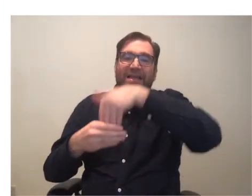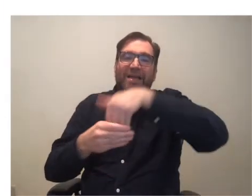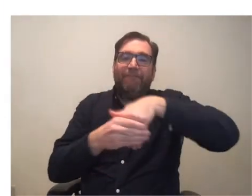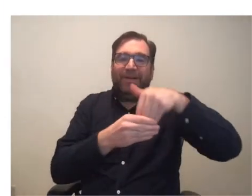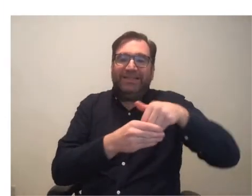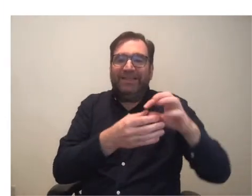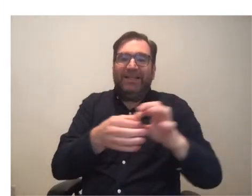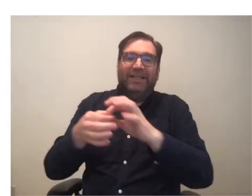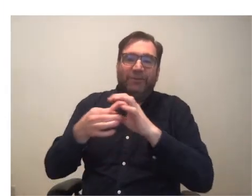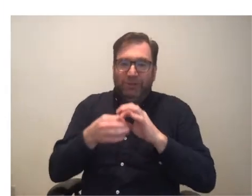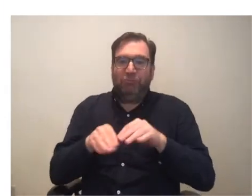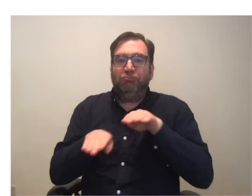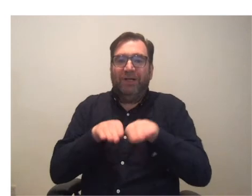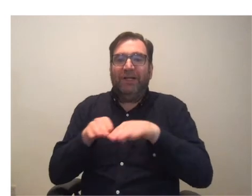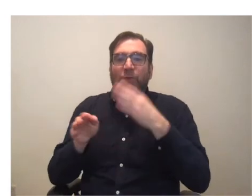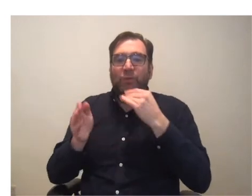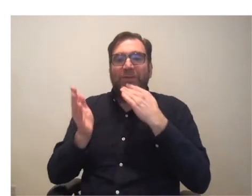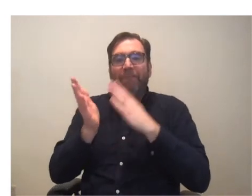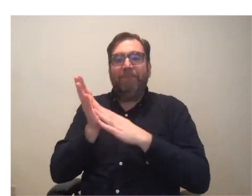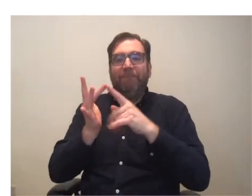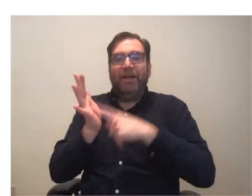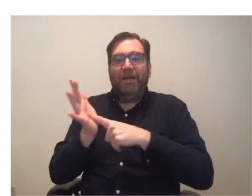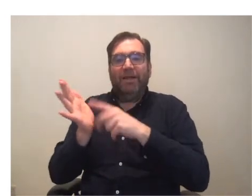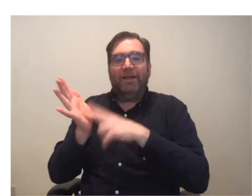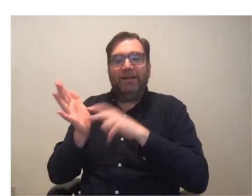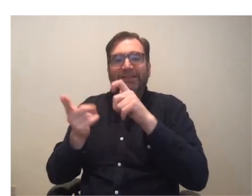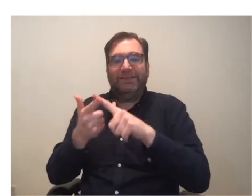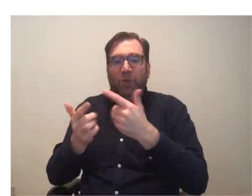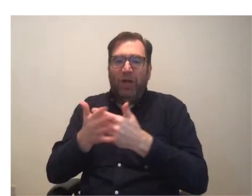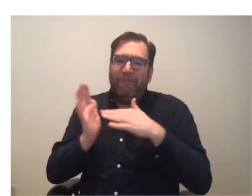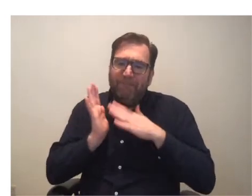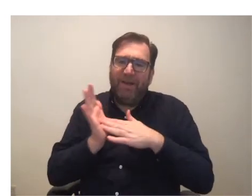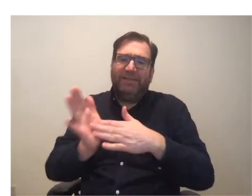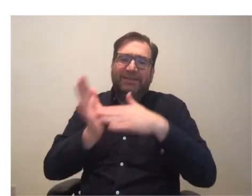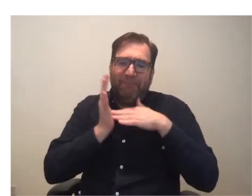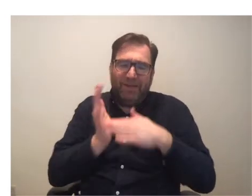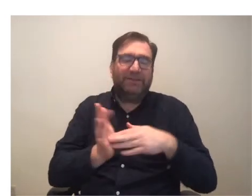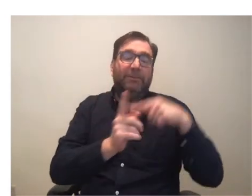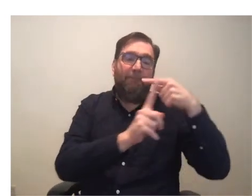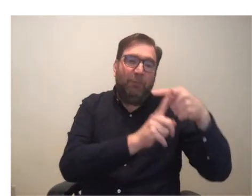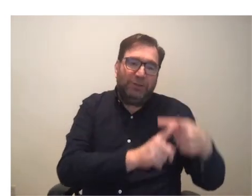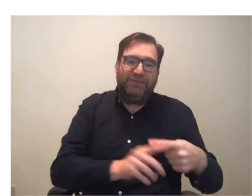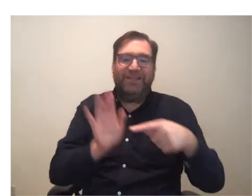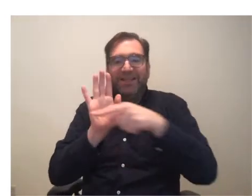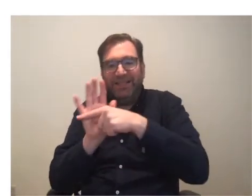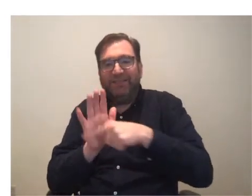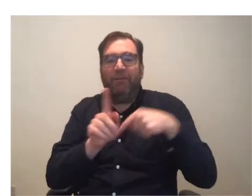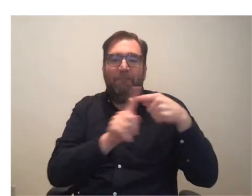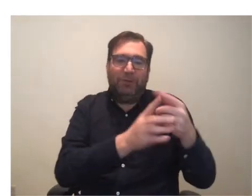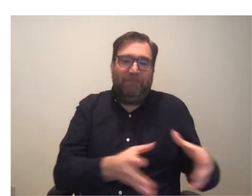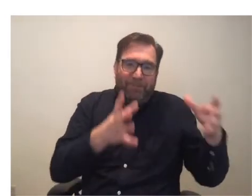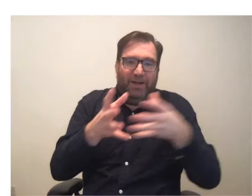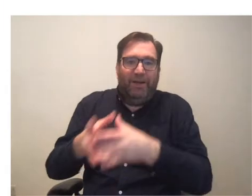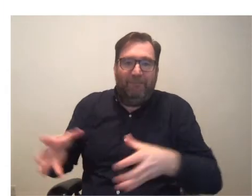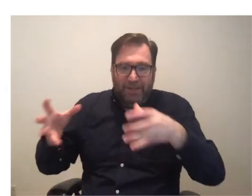The embedding network is trained using MIL-NCE on millions of such positive and negative bags.